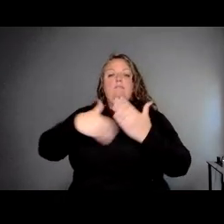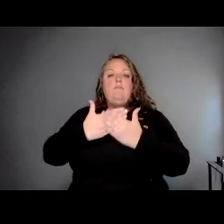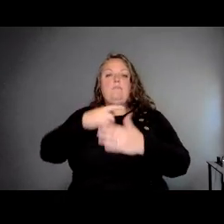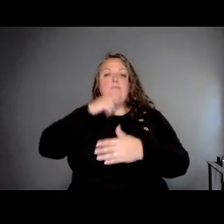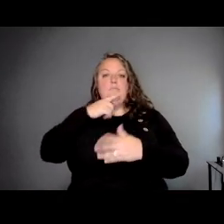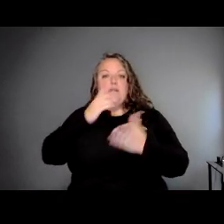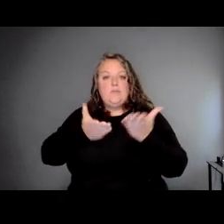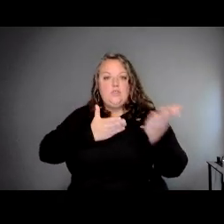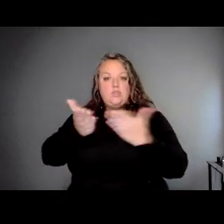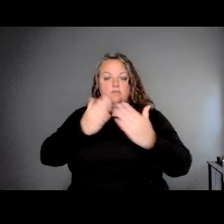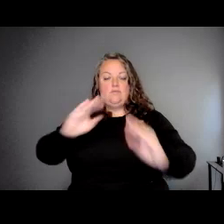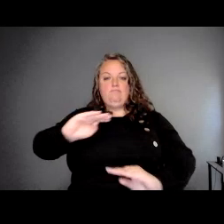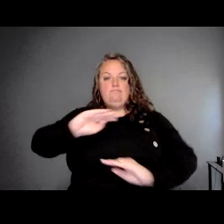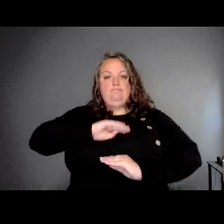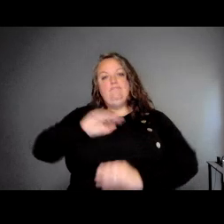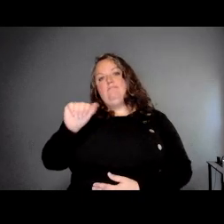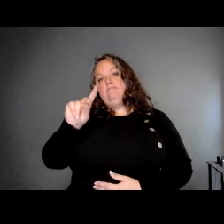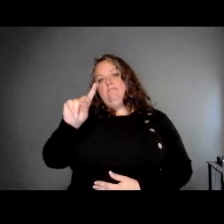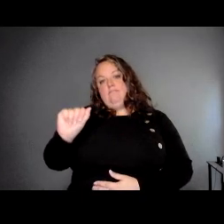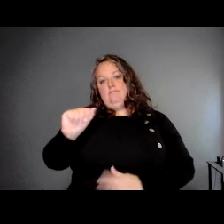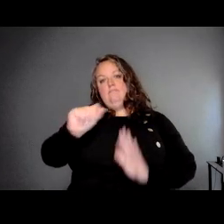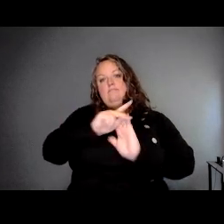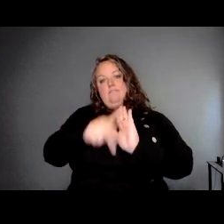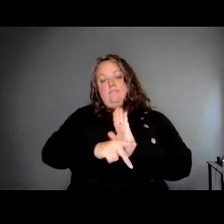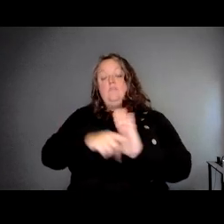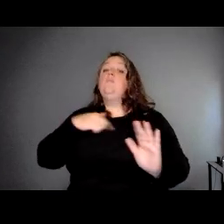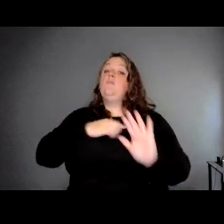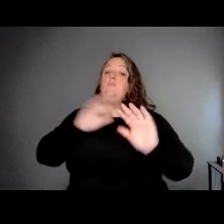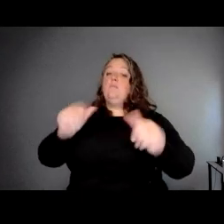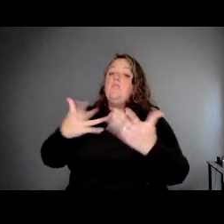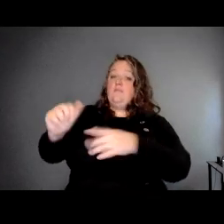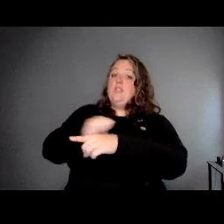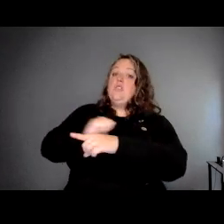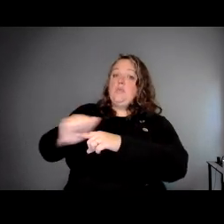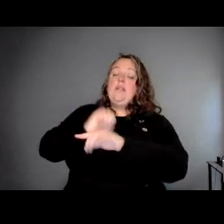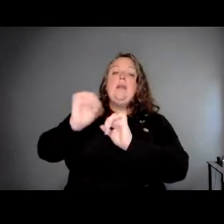meet ADA standards. So we do provide training for our staff in the form of quarterly meetings.